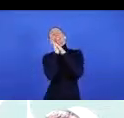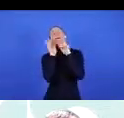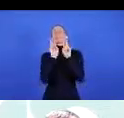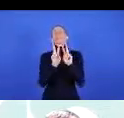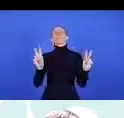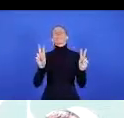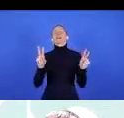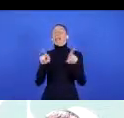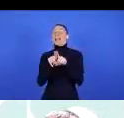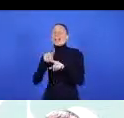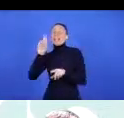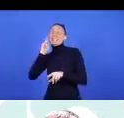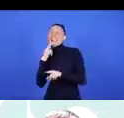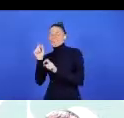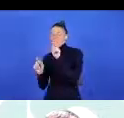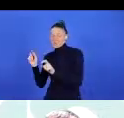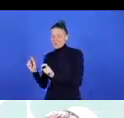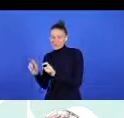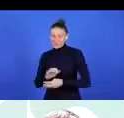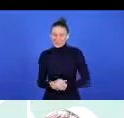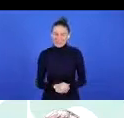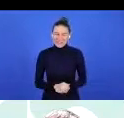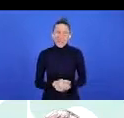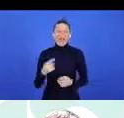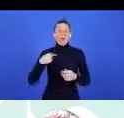I can sleep peacefully with any loud noises